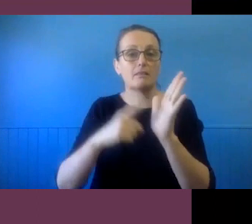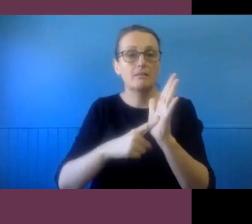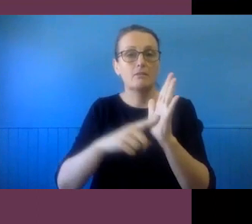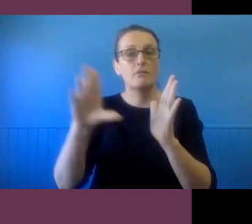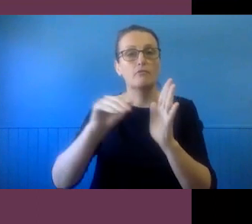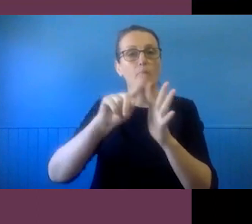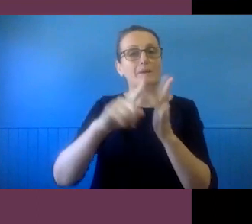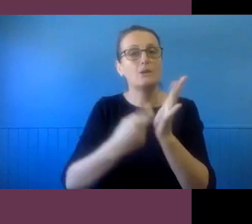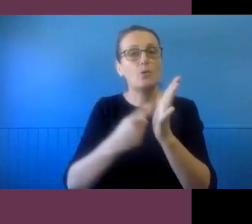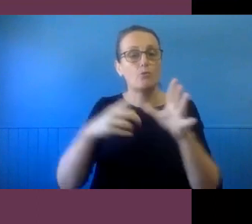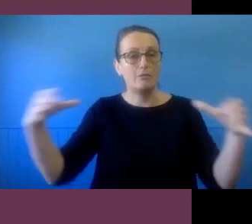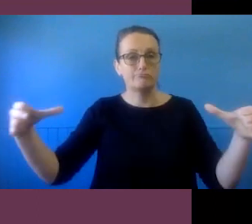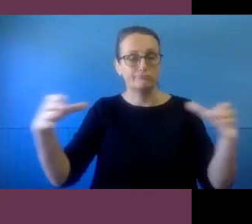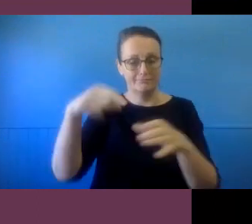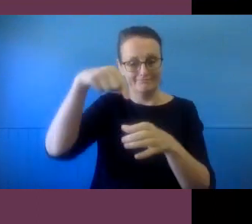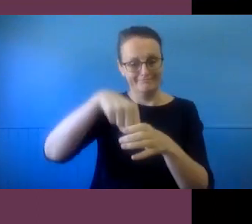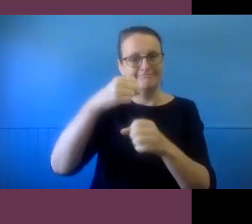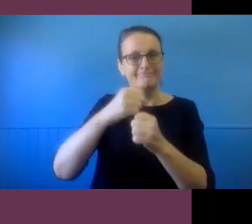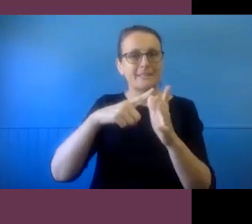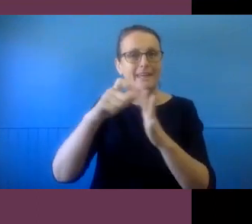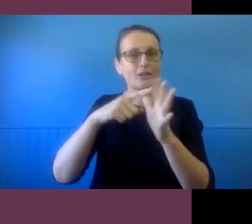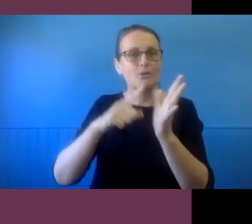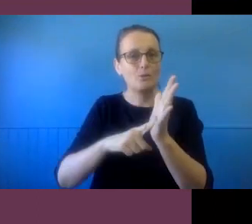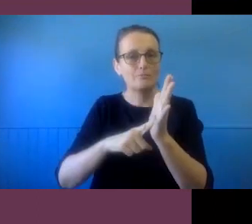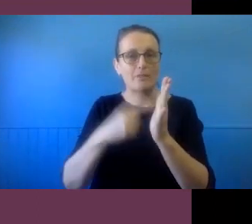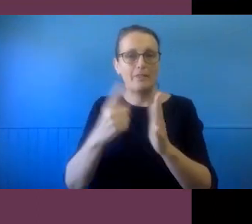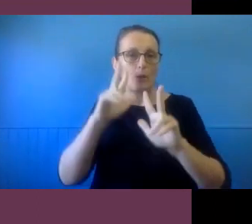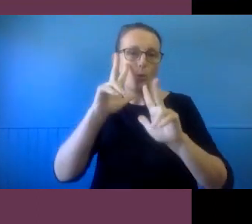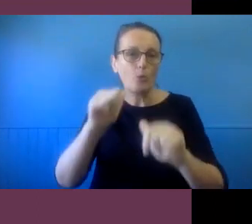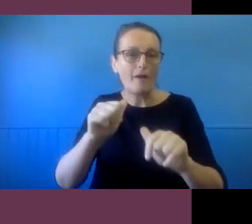the traditional custodians of the lands and waters of which I am lucky